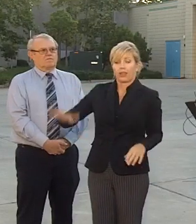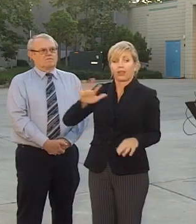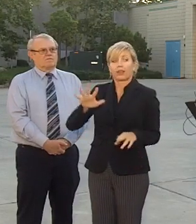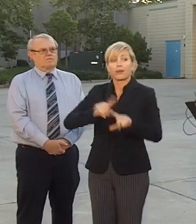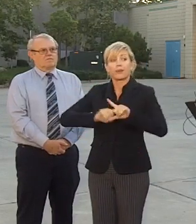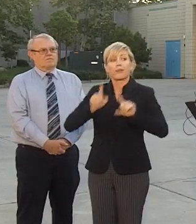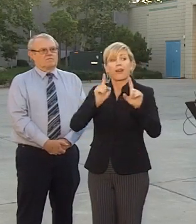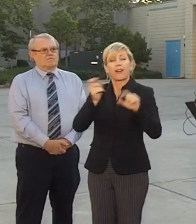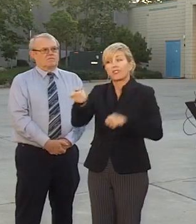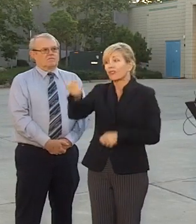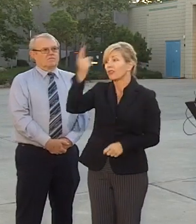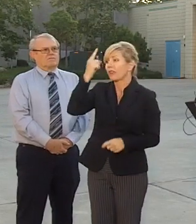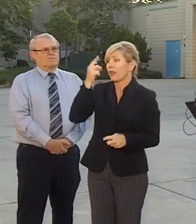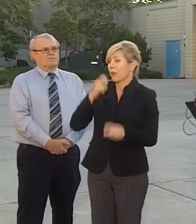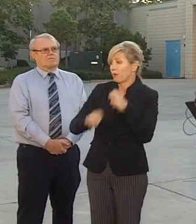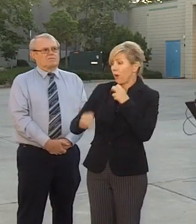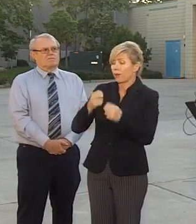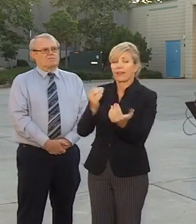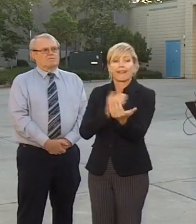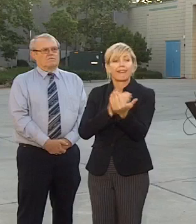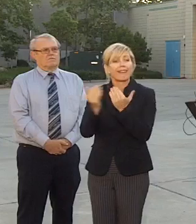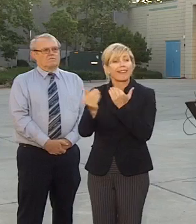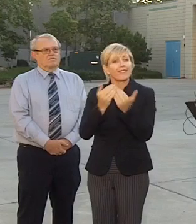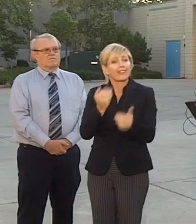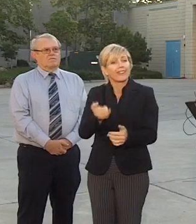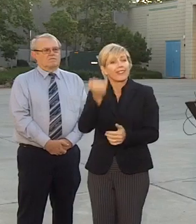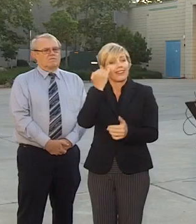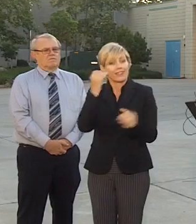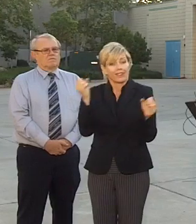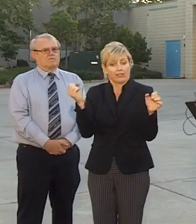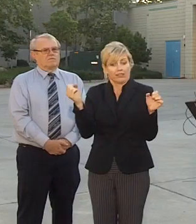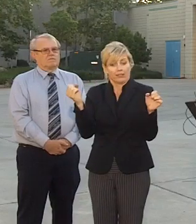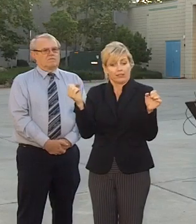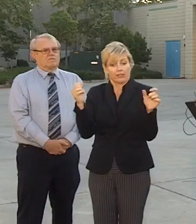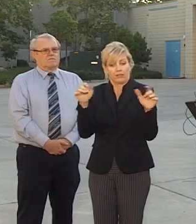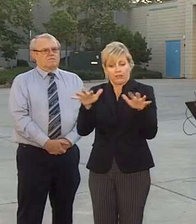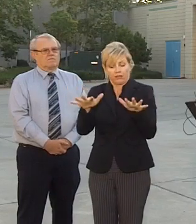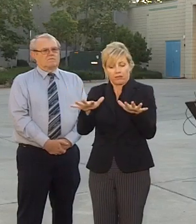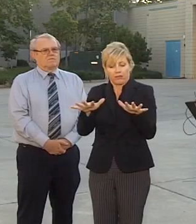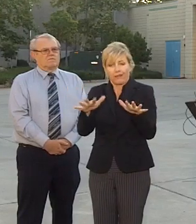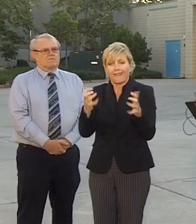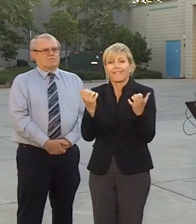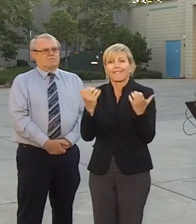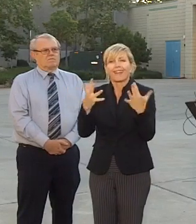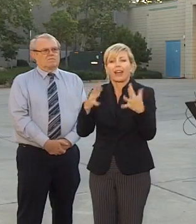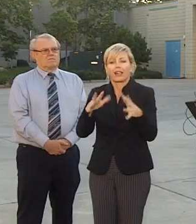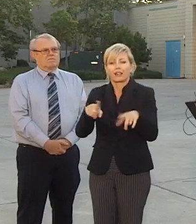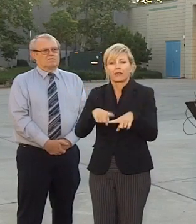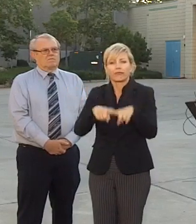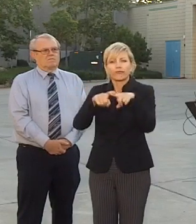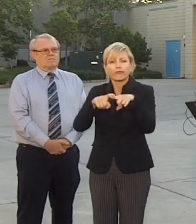even if its cold we're still out of power it's hard to move people traffic lights and being